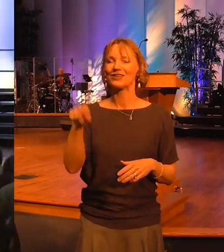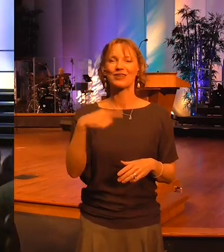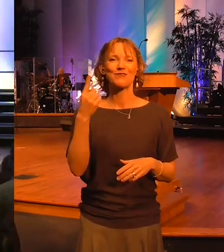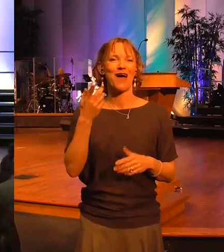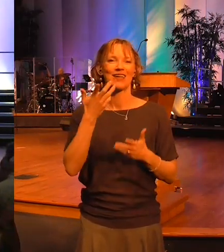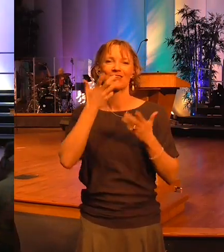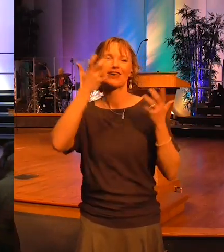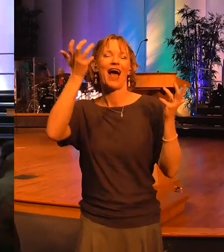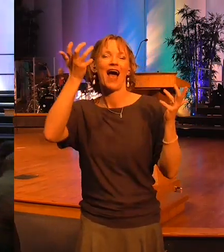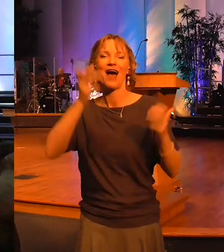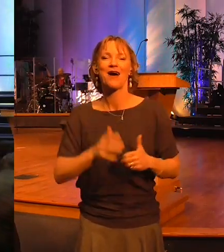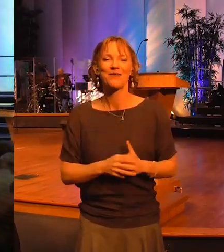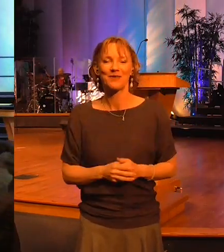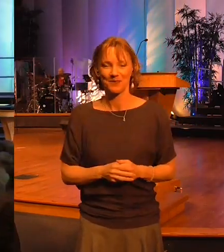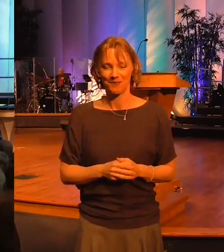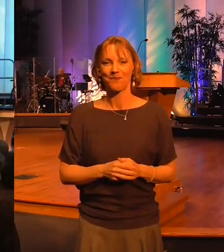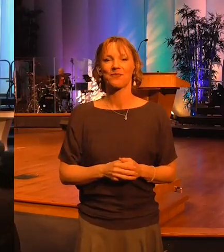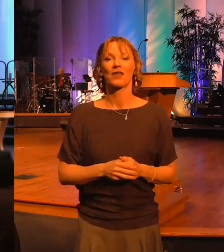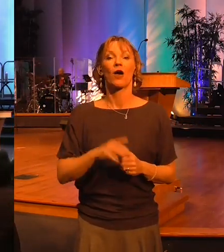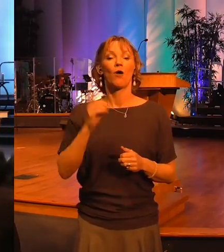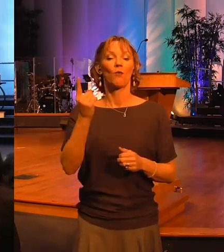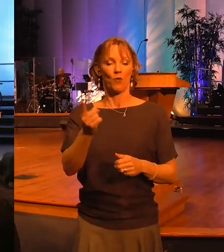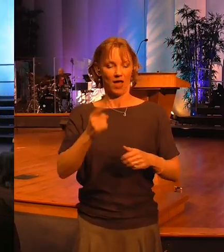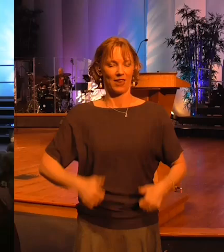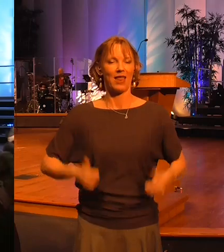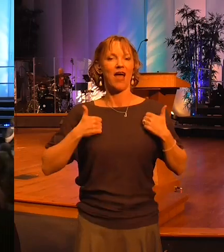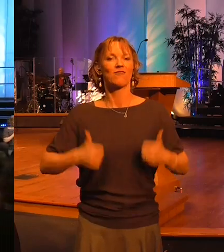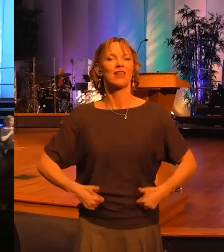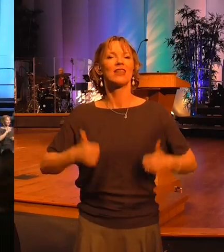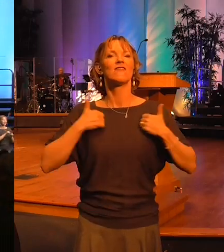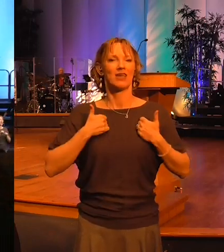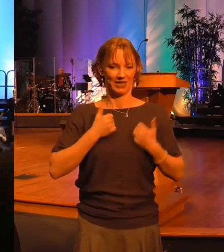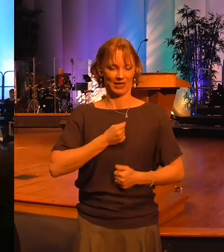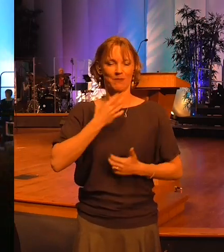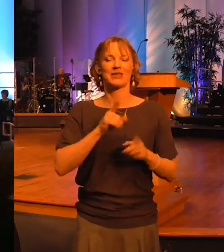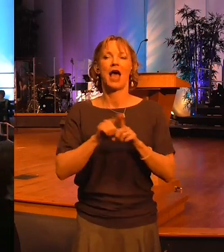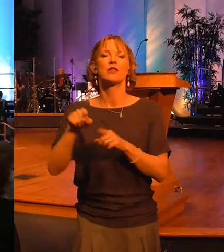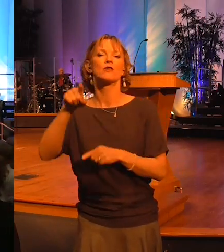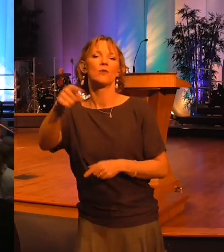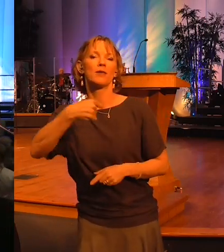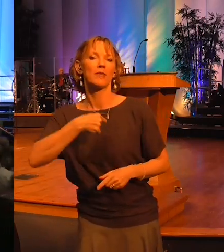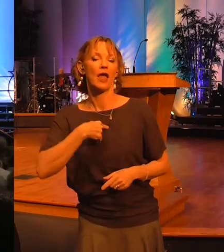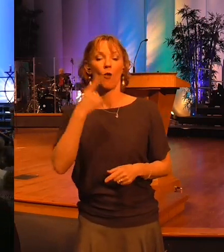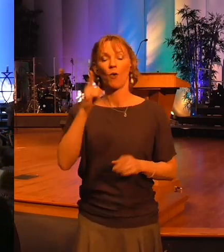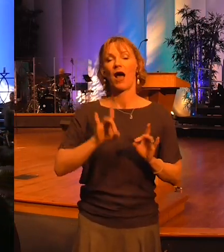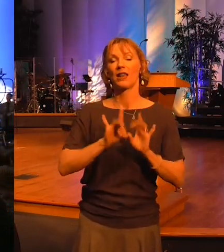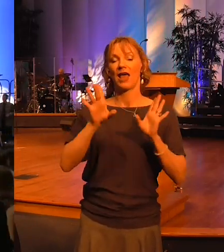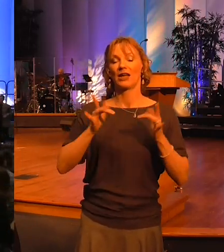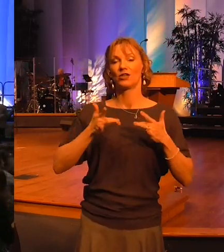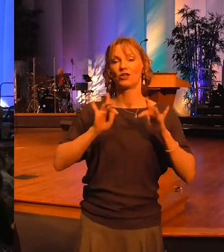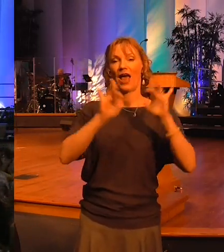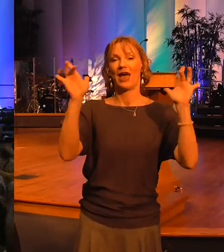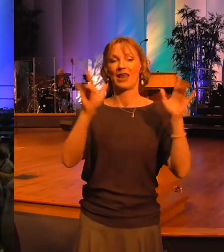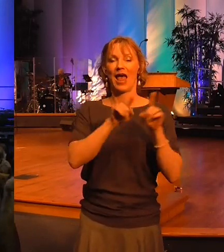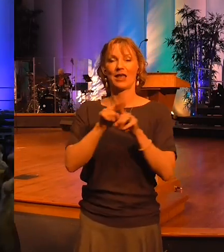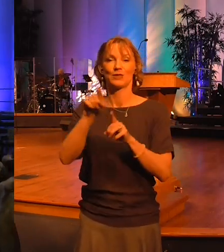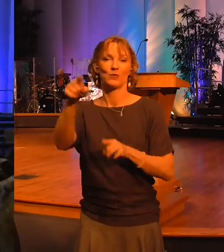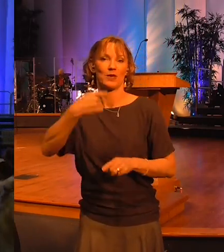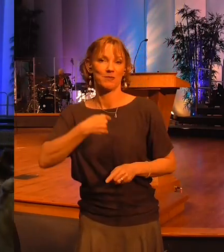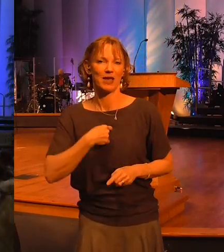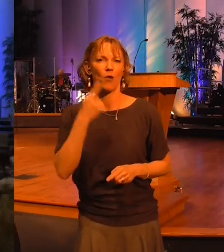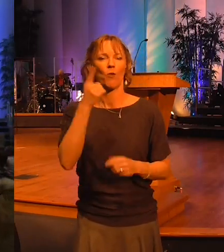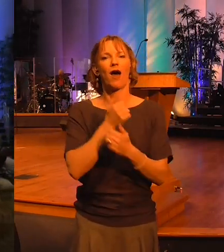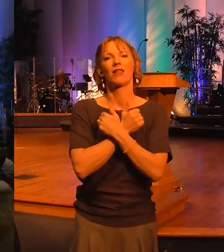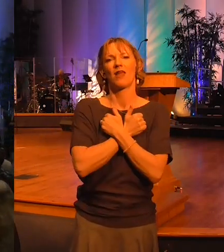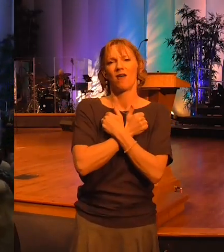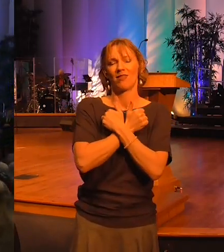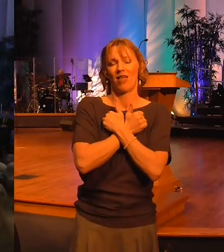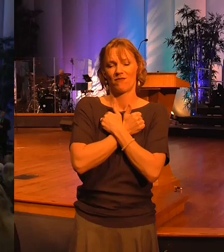to shine one life living as you and me one life shining as you and me one love as you and me god